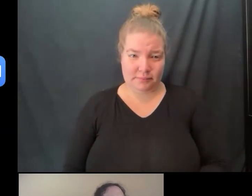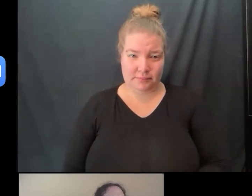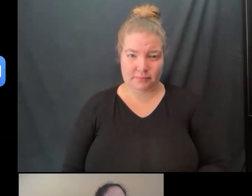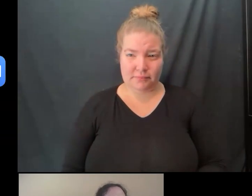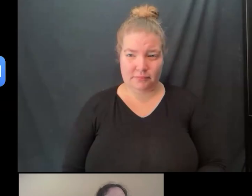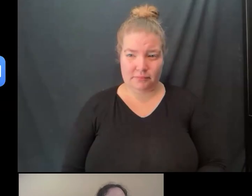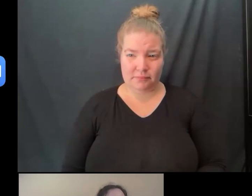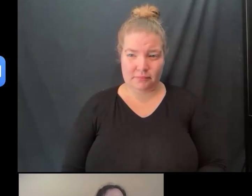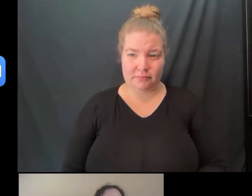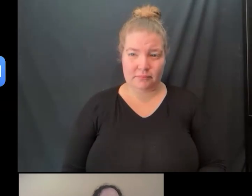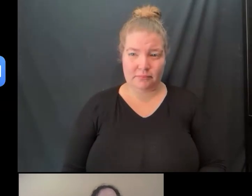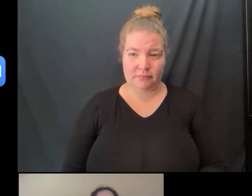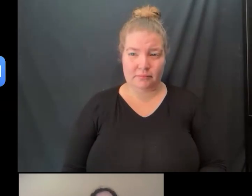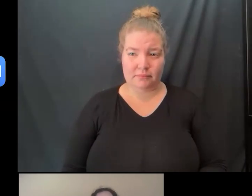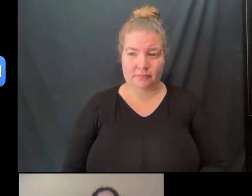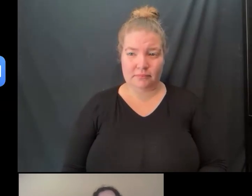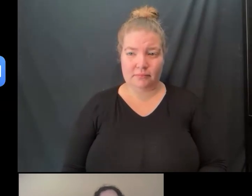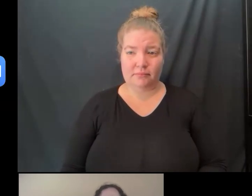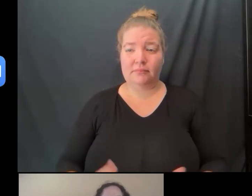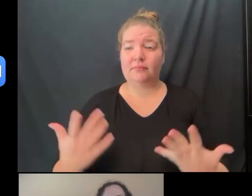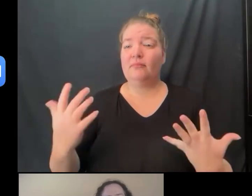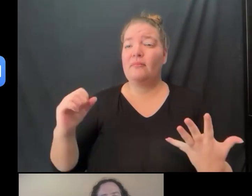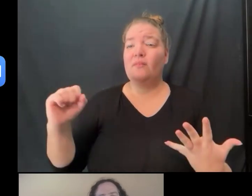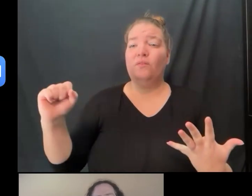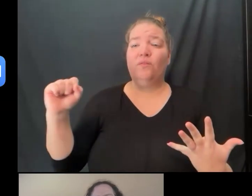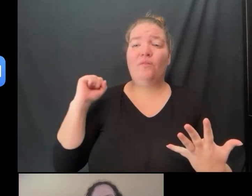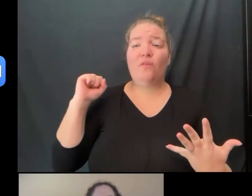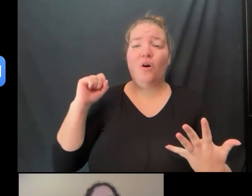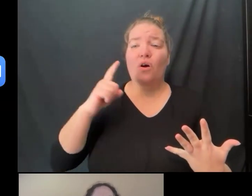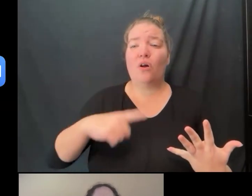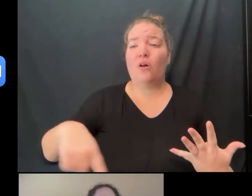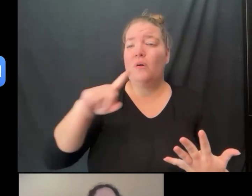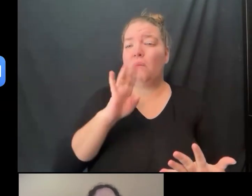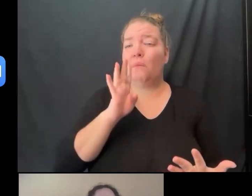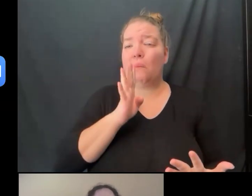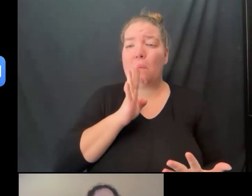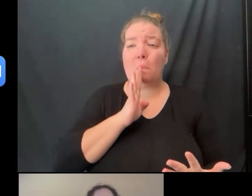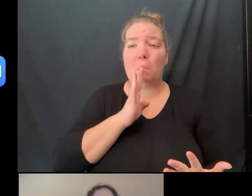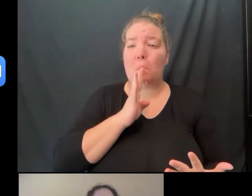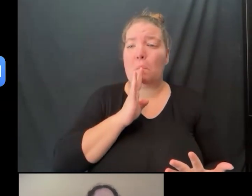won't be presenting their voice today. But if you are in a situation where you're using your mic,